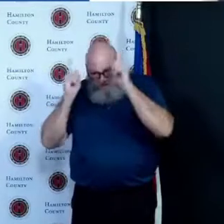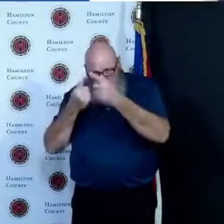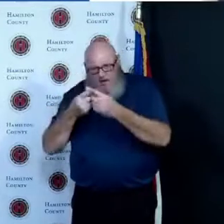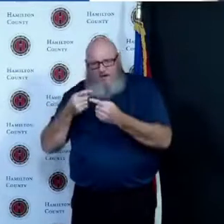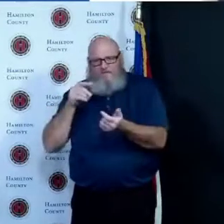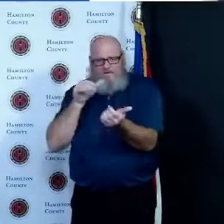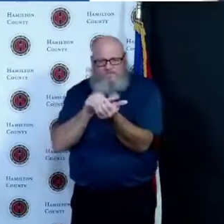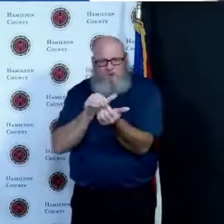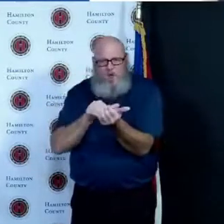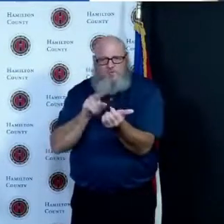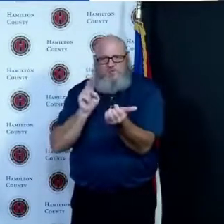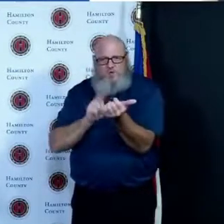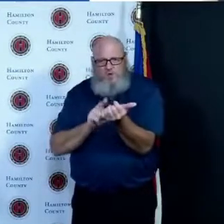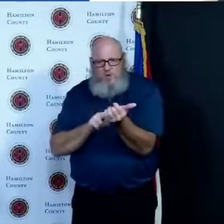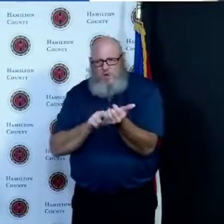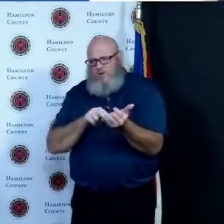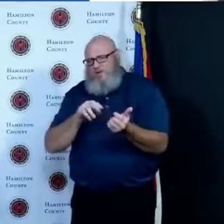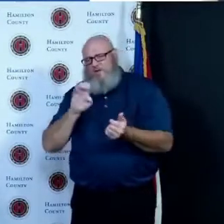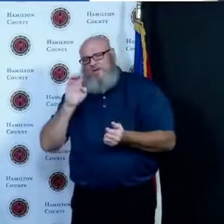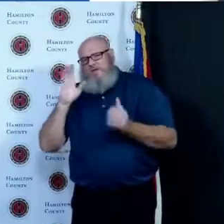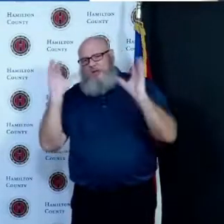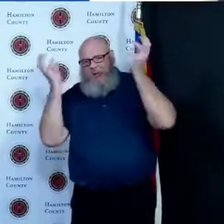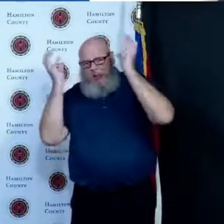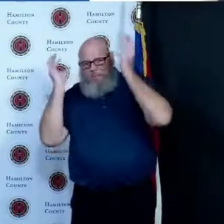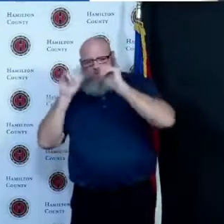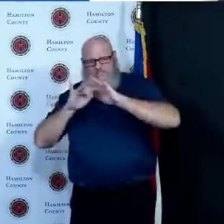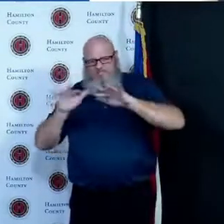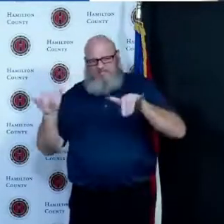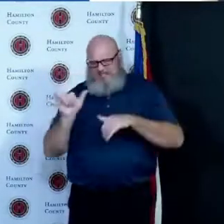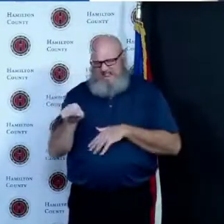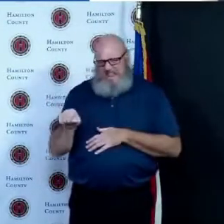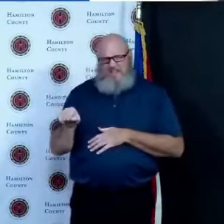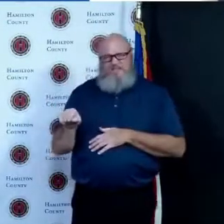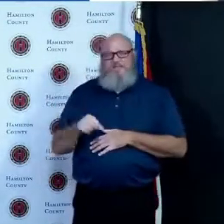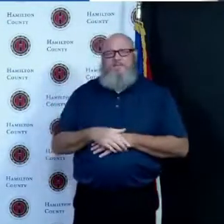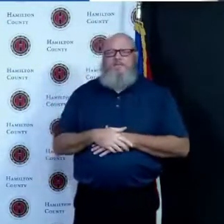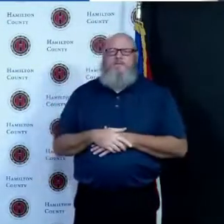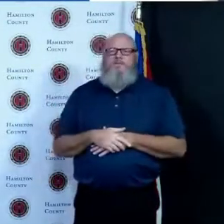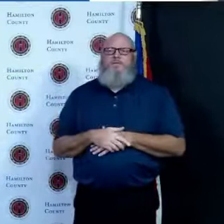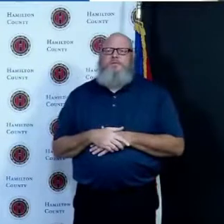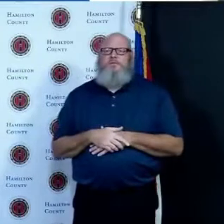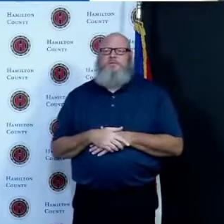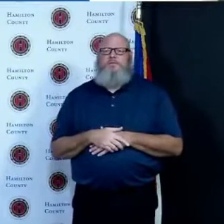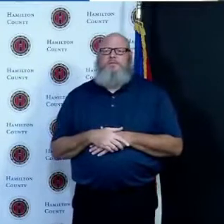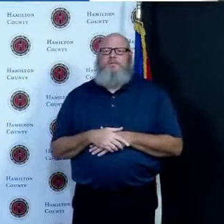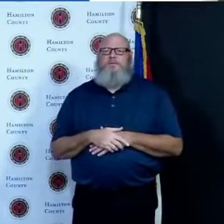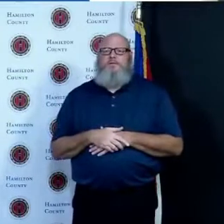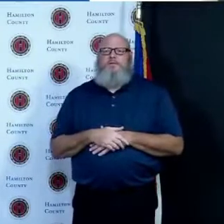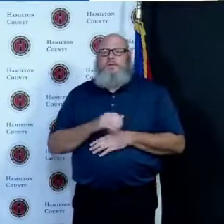the Governor wanted to start on 1B those 65 and older so that we could start saving lives but the